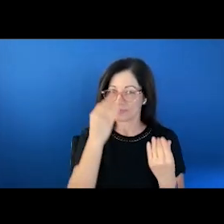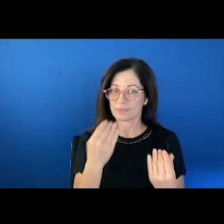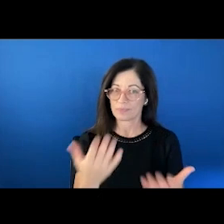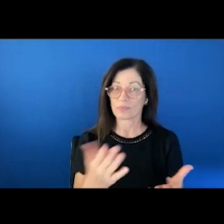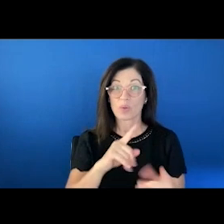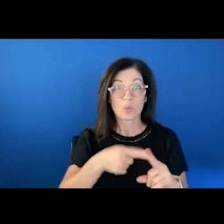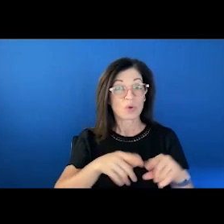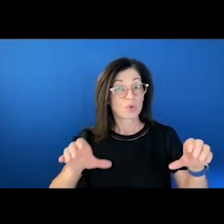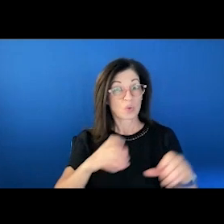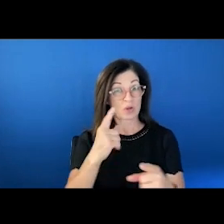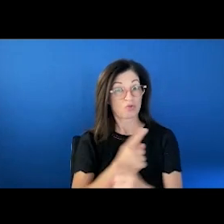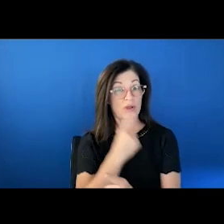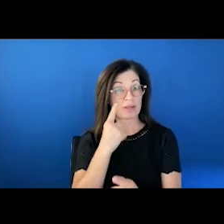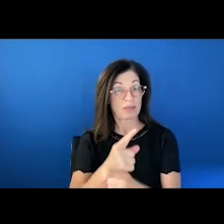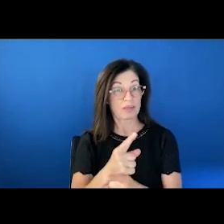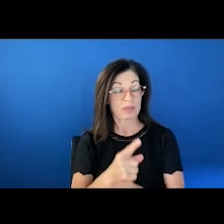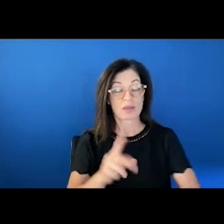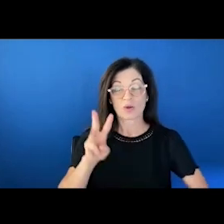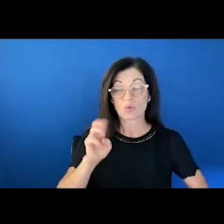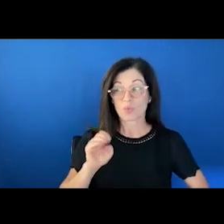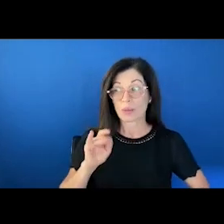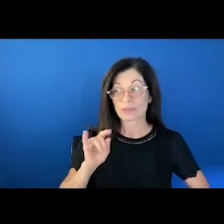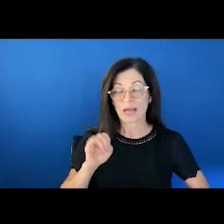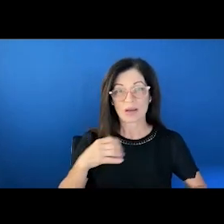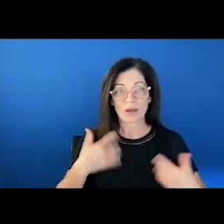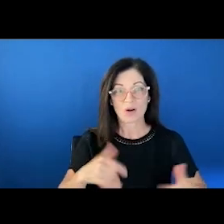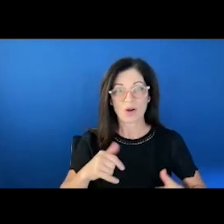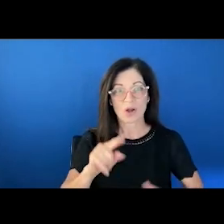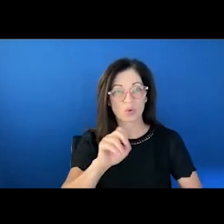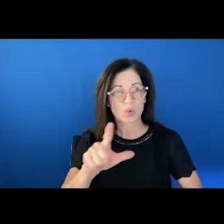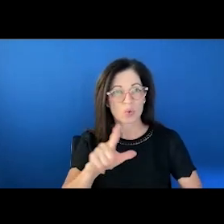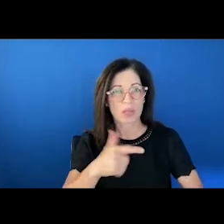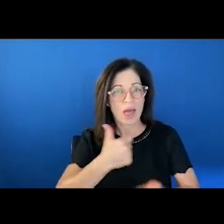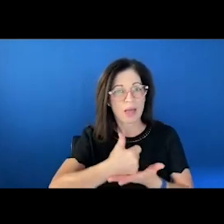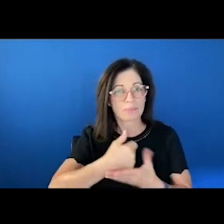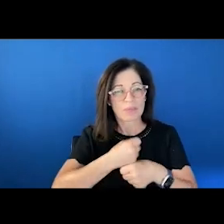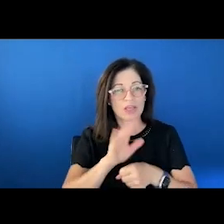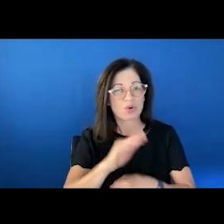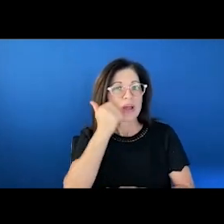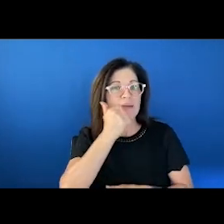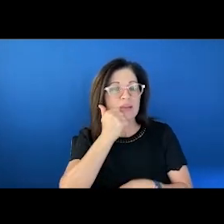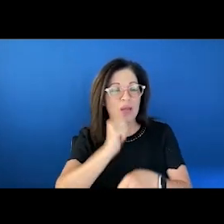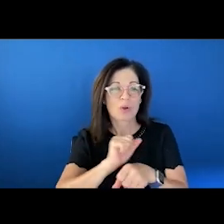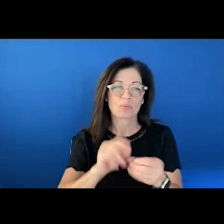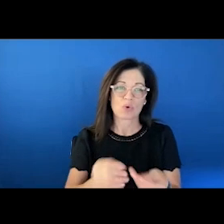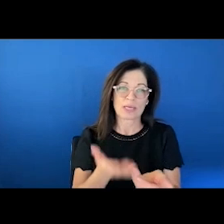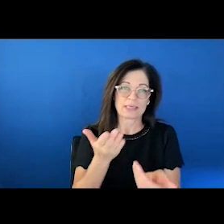express that when done correctly, a website is a tool that can help make your day-to-day easier.